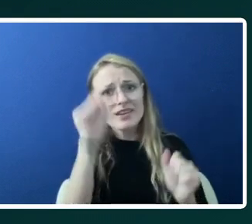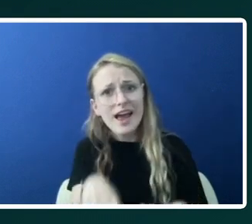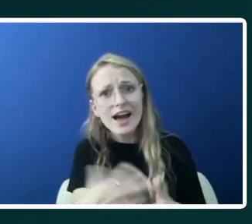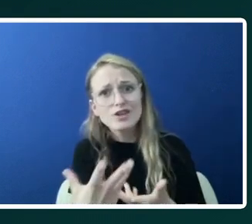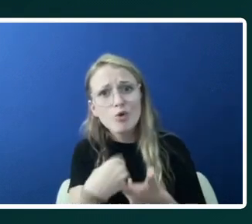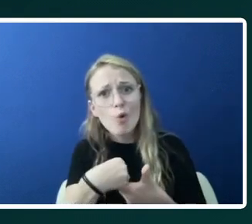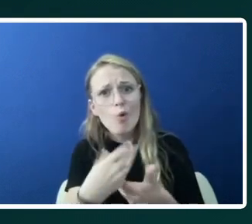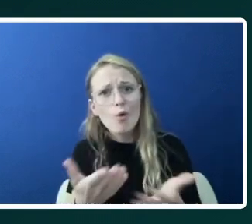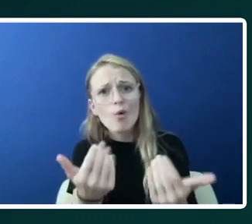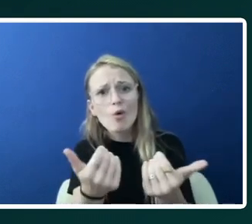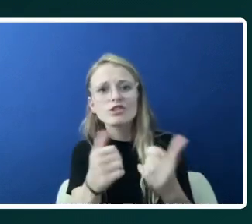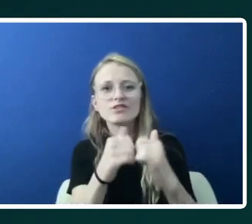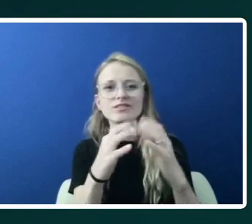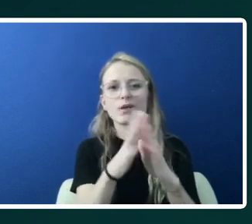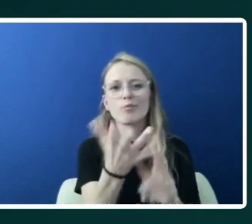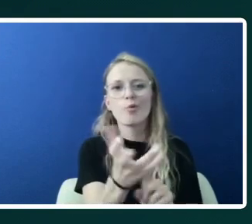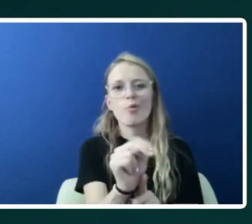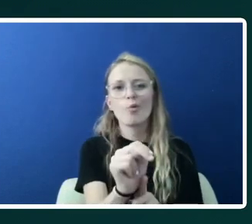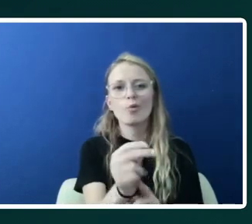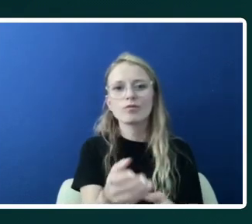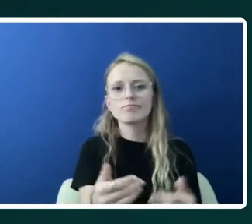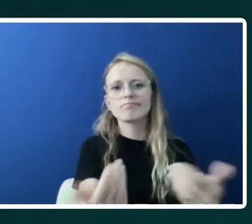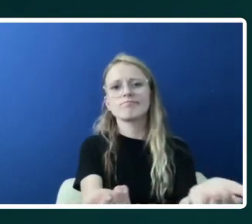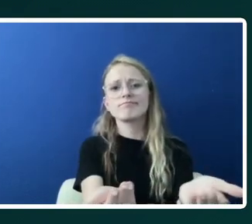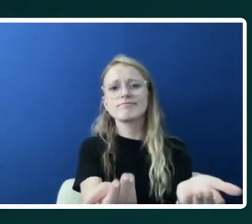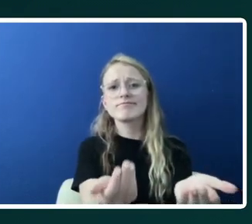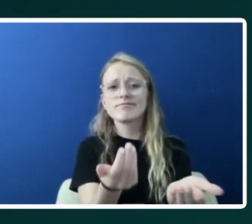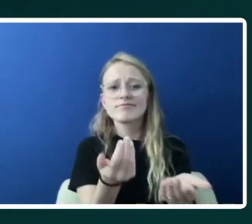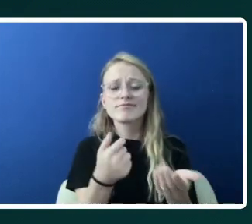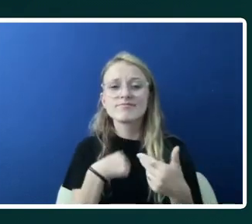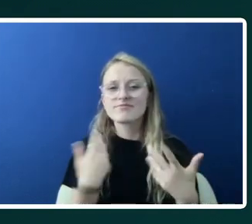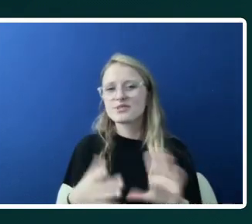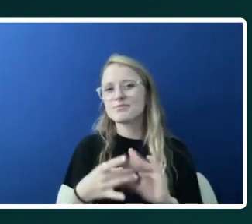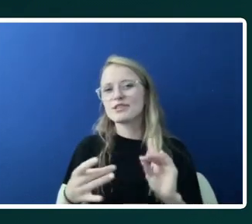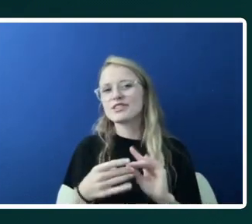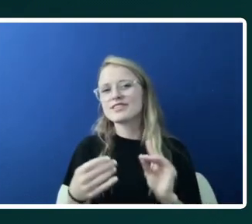your own. And then, as I mentioned, let us know because we'd love to hear from you.